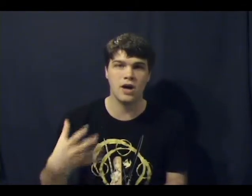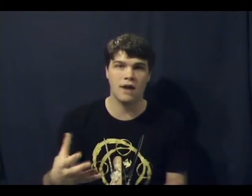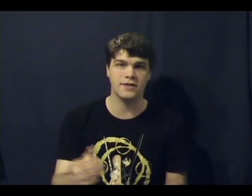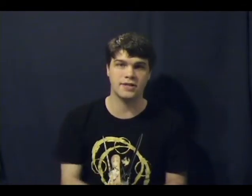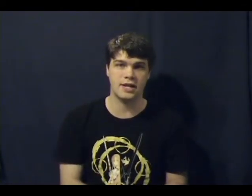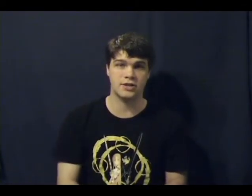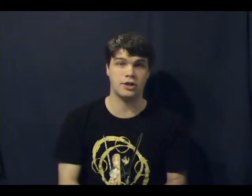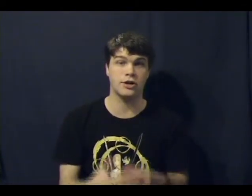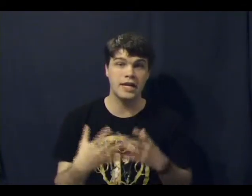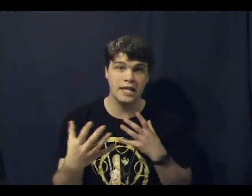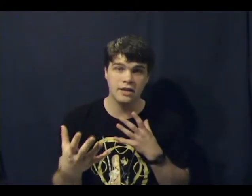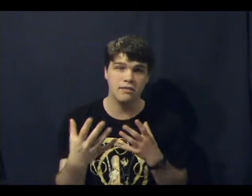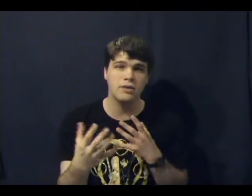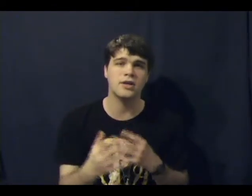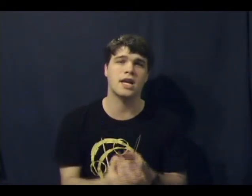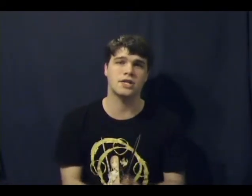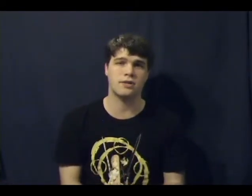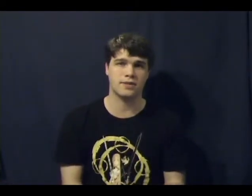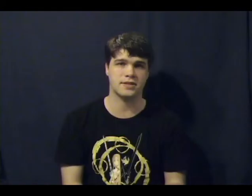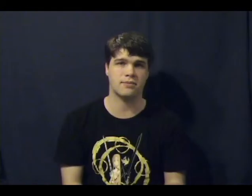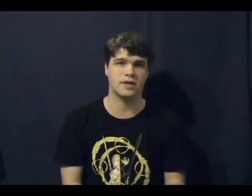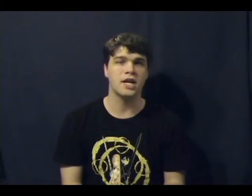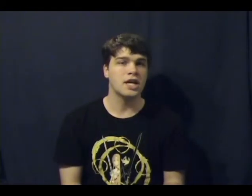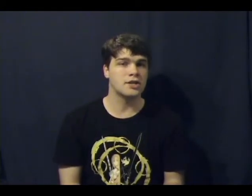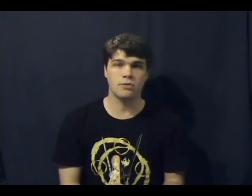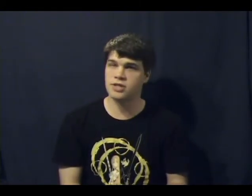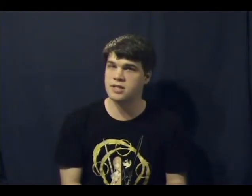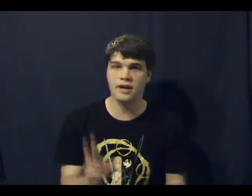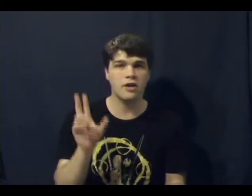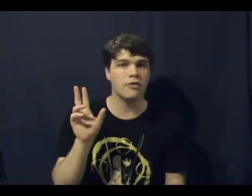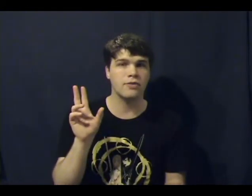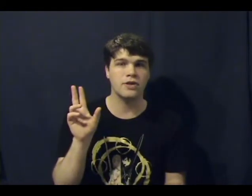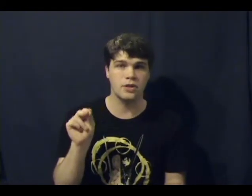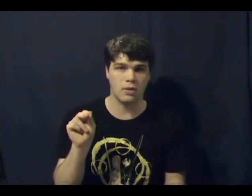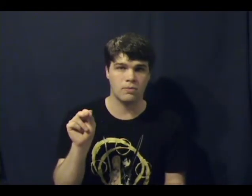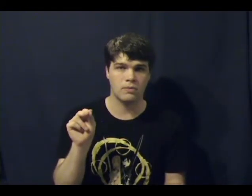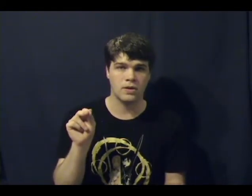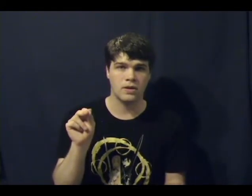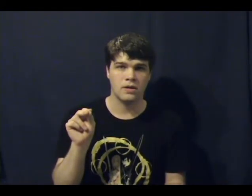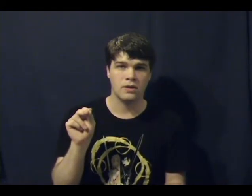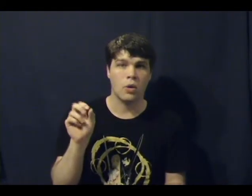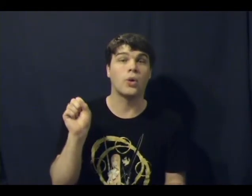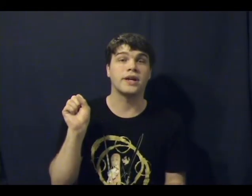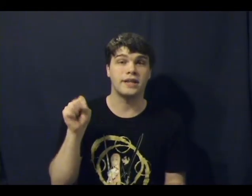the conversation. Your in communication with someone. Don't just cut it off with a no or a yes.